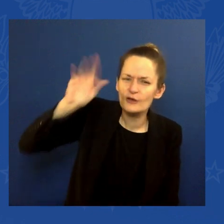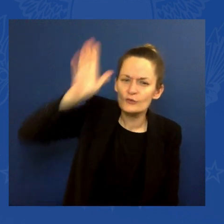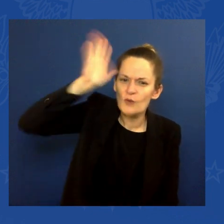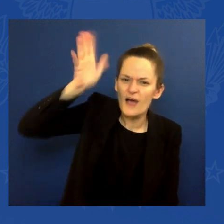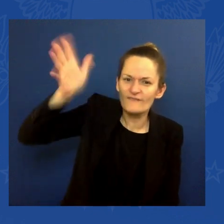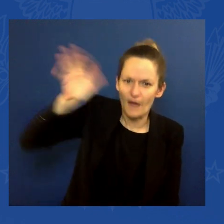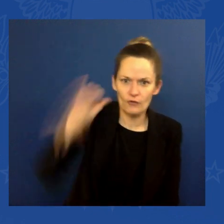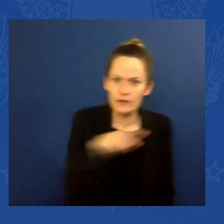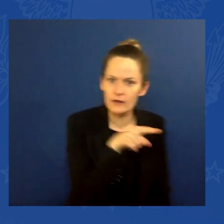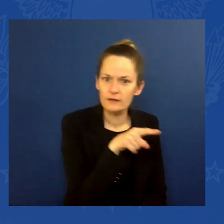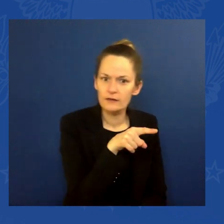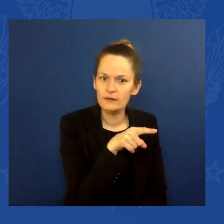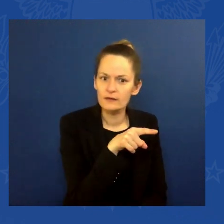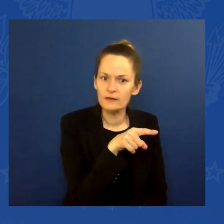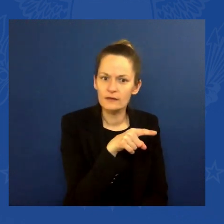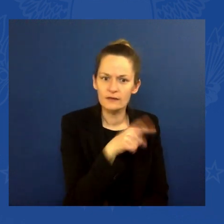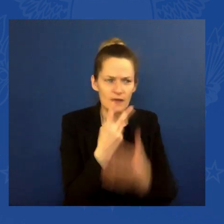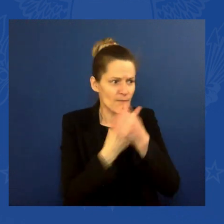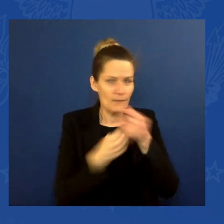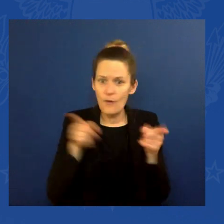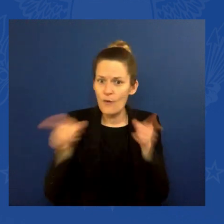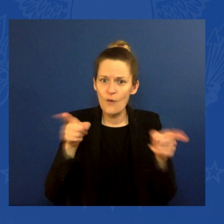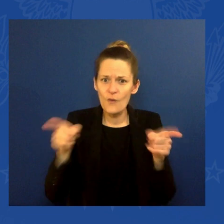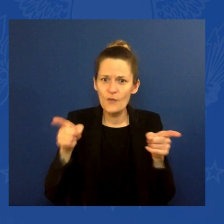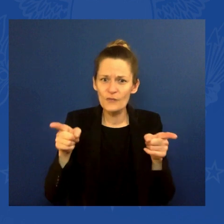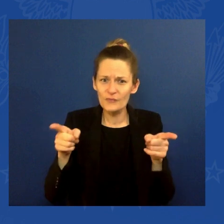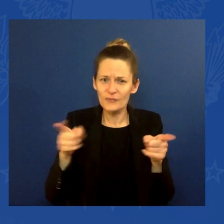And they left everything behind for an uncertain future.